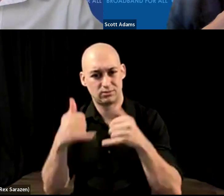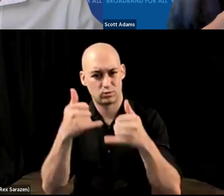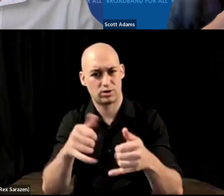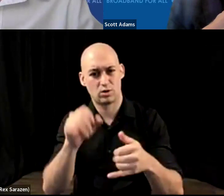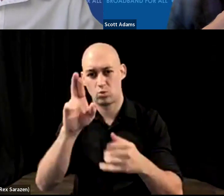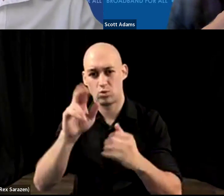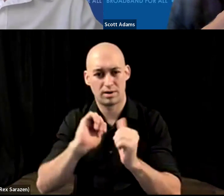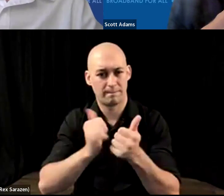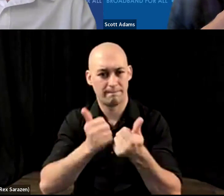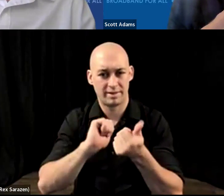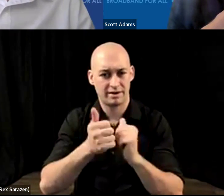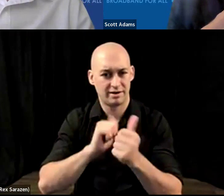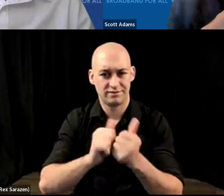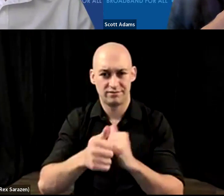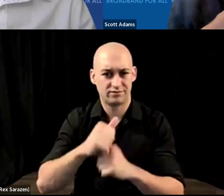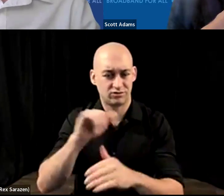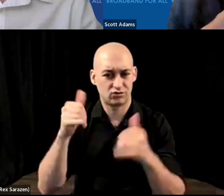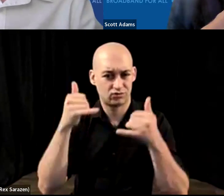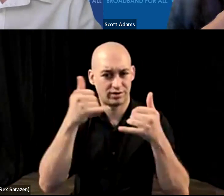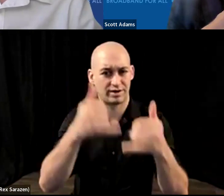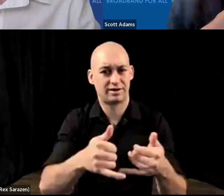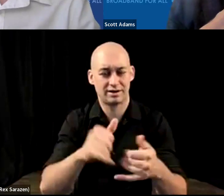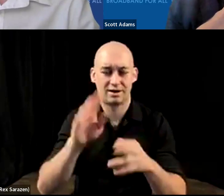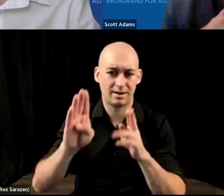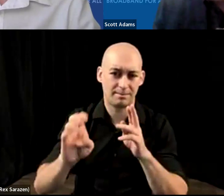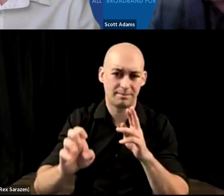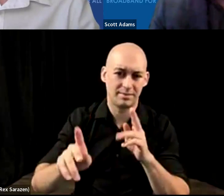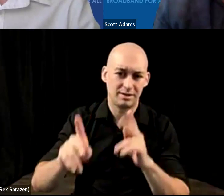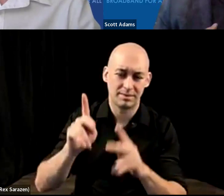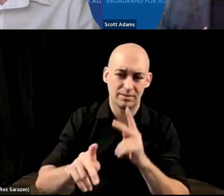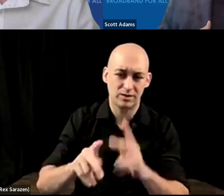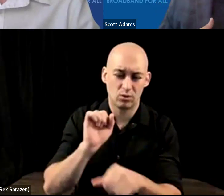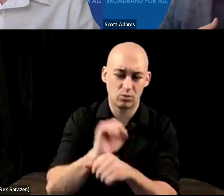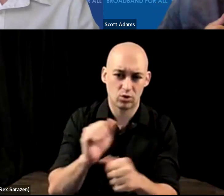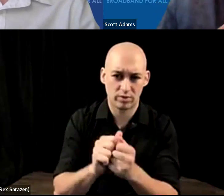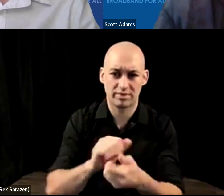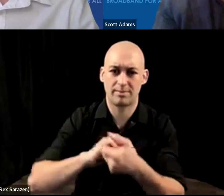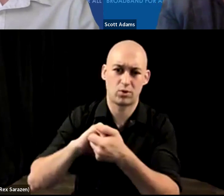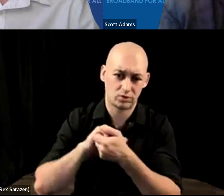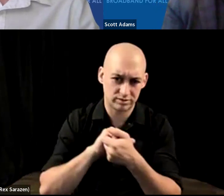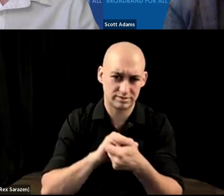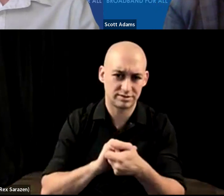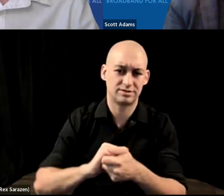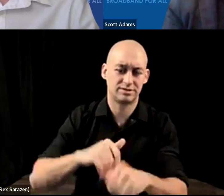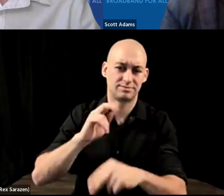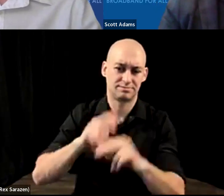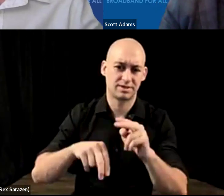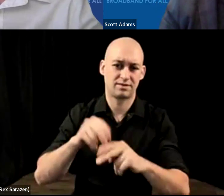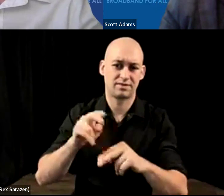the folks to be working with partners and coalitions to craft solutions that can make